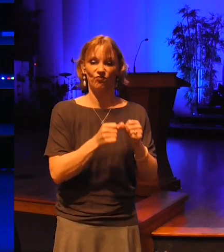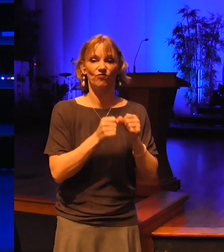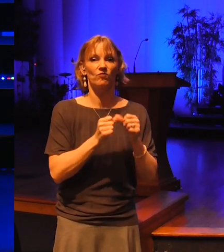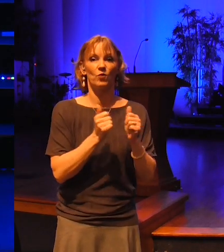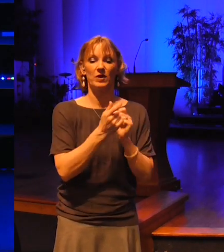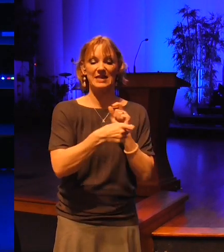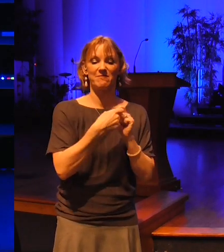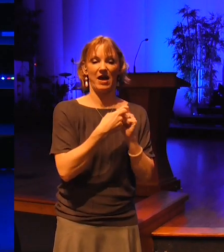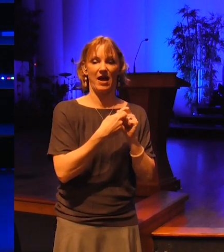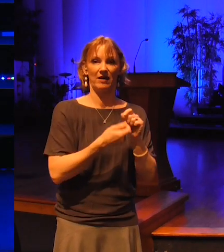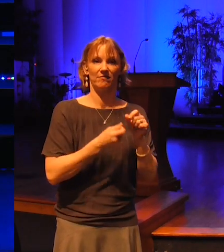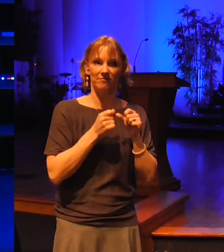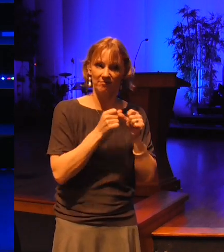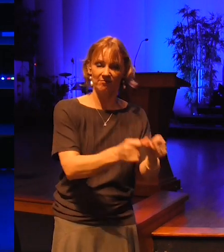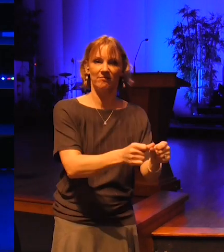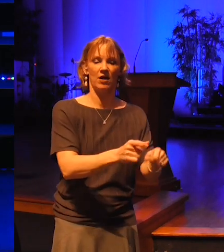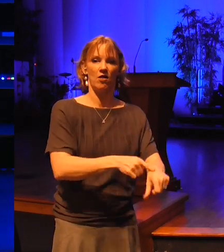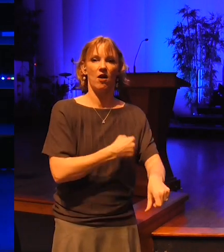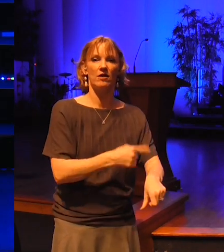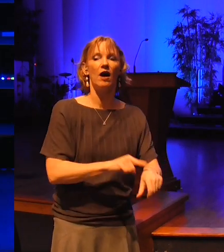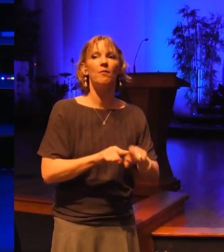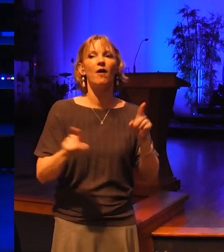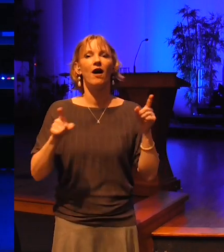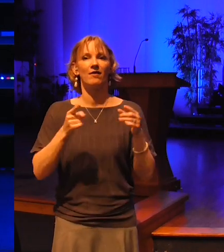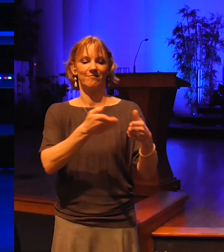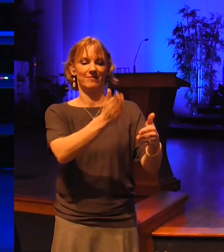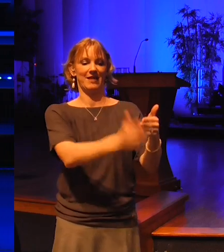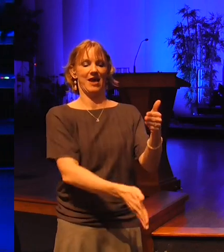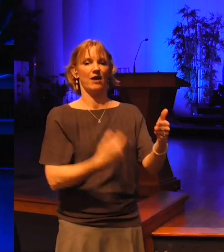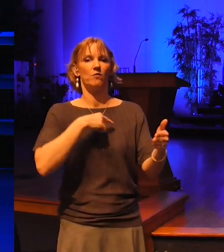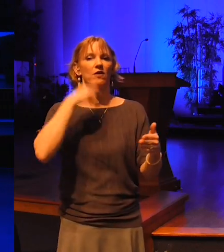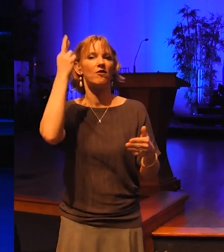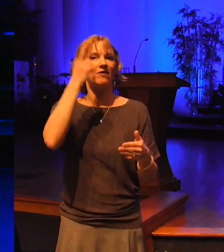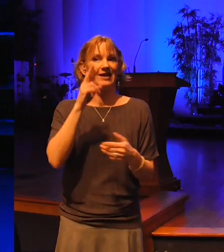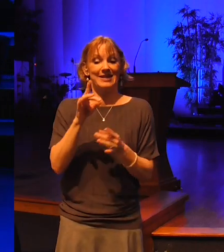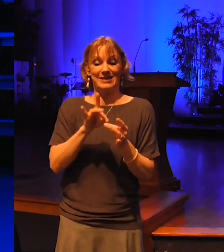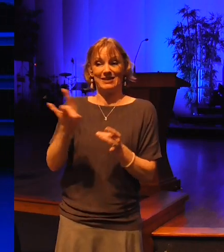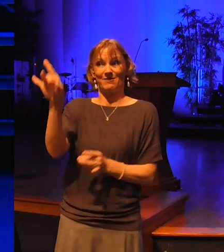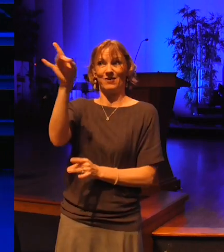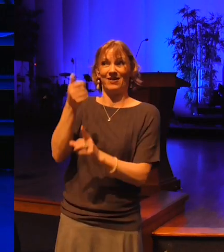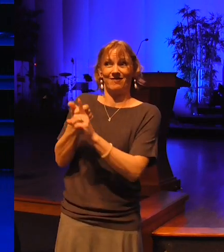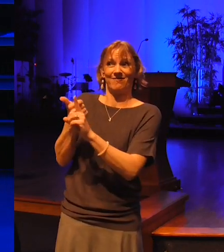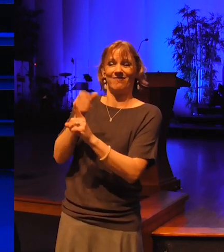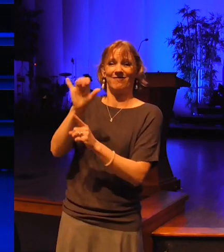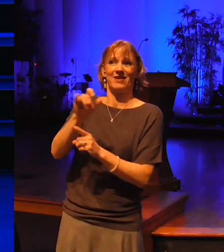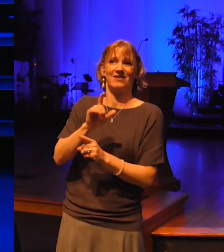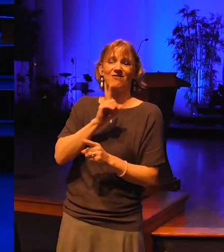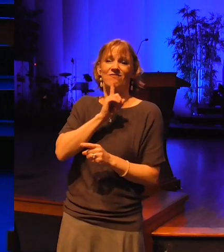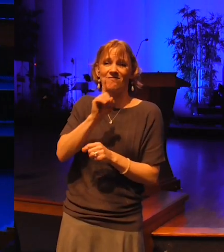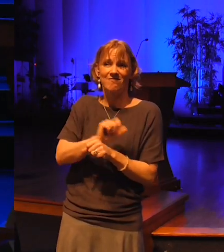but in the end we realize that spirit is the only thing we can truly live an authentic life living